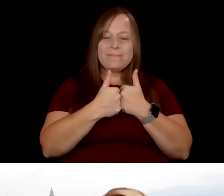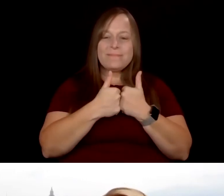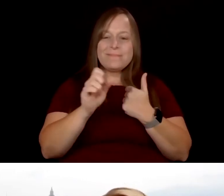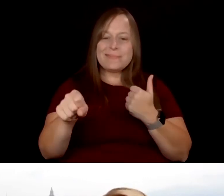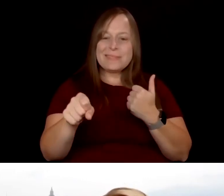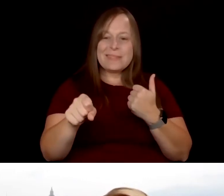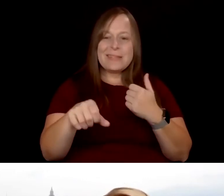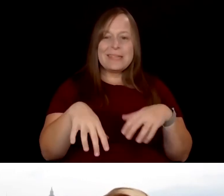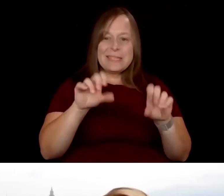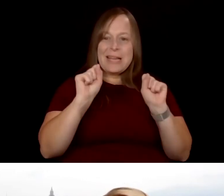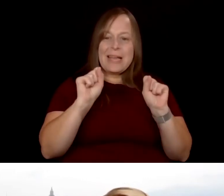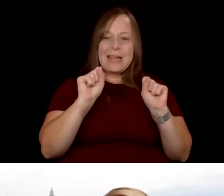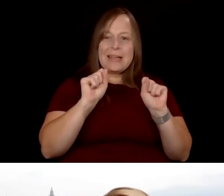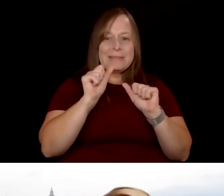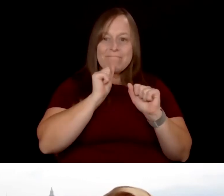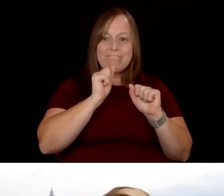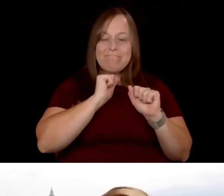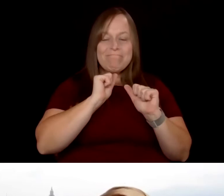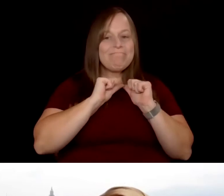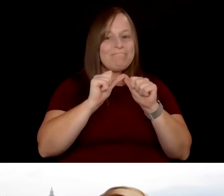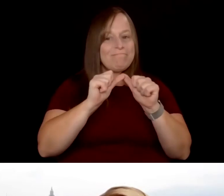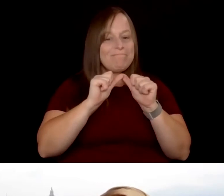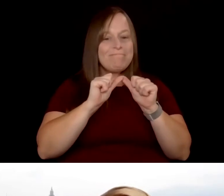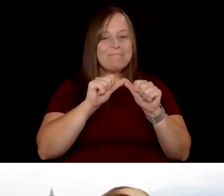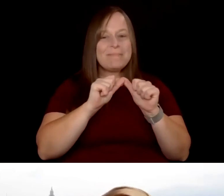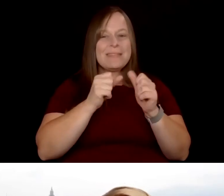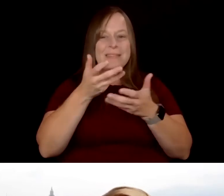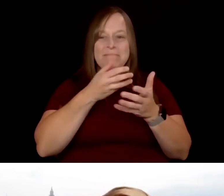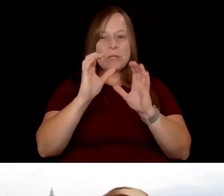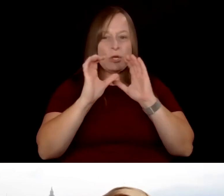It takes perseverance, it takes constant communication,